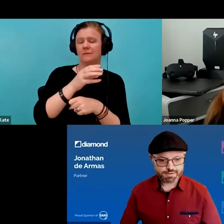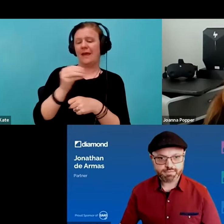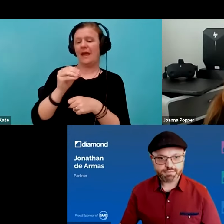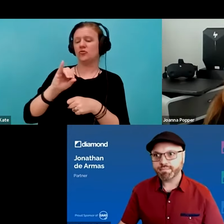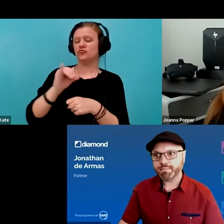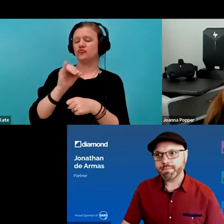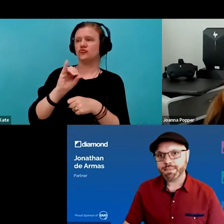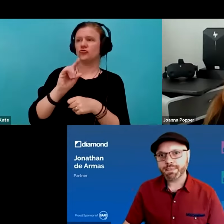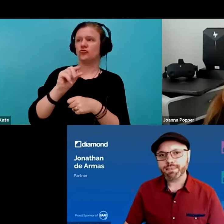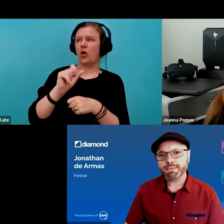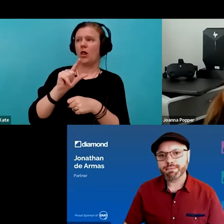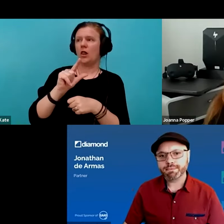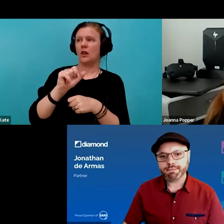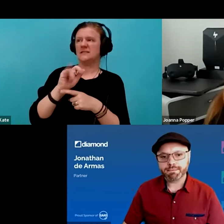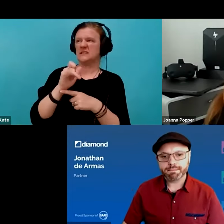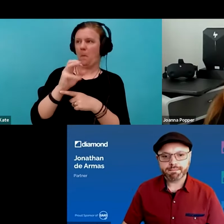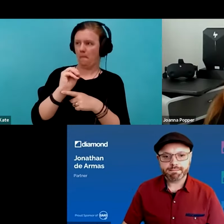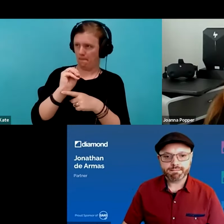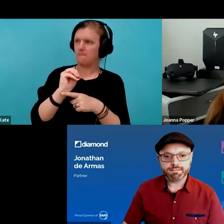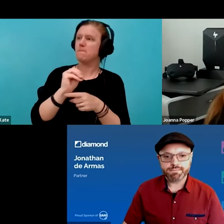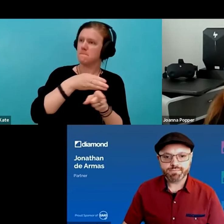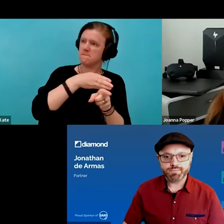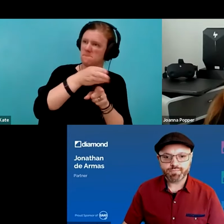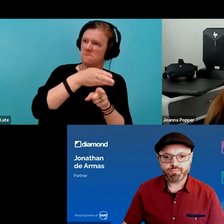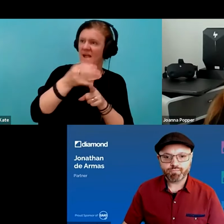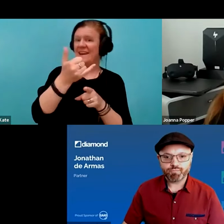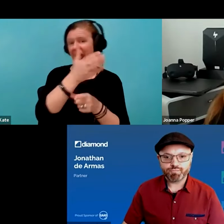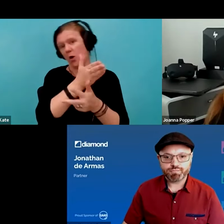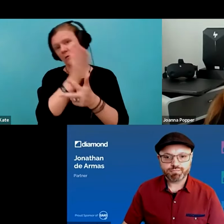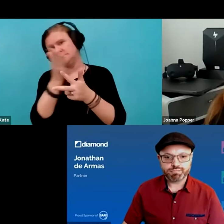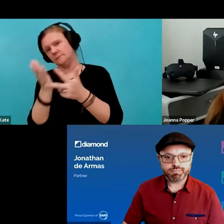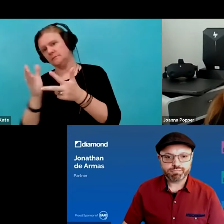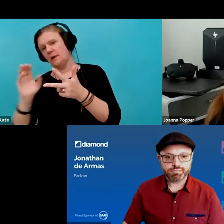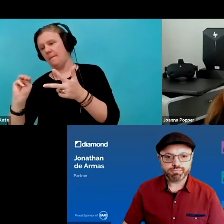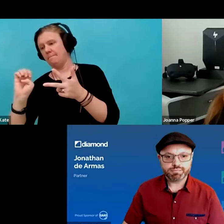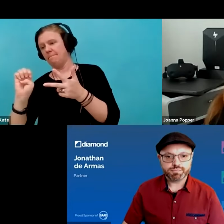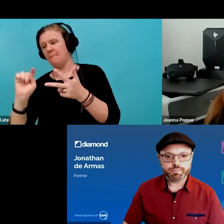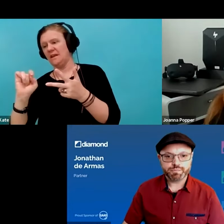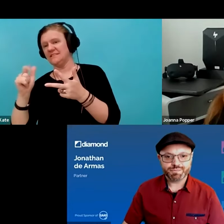with Metastage. It's kind of a nice natural extension of that because that Metastage, which you can see right there behind me.